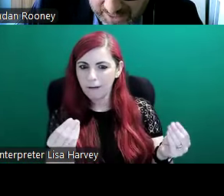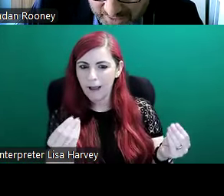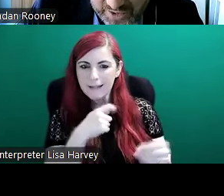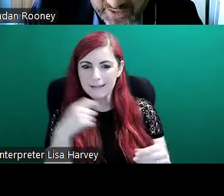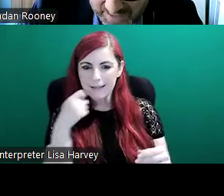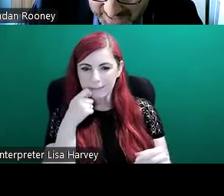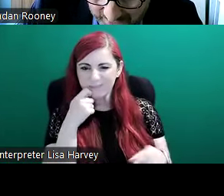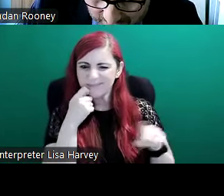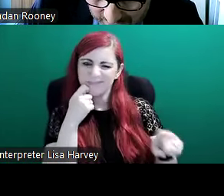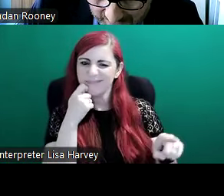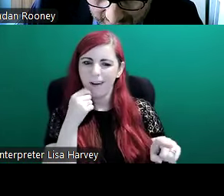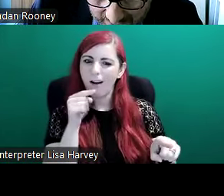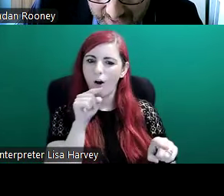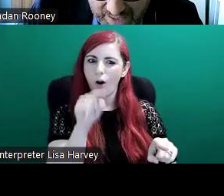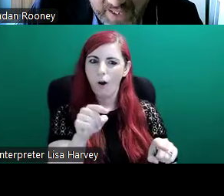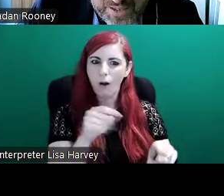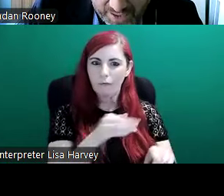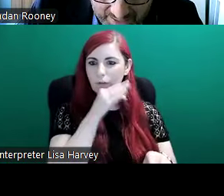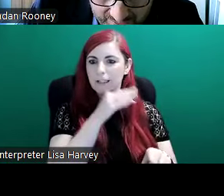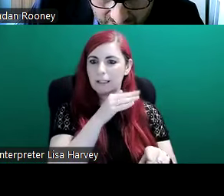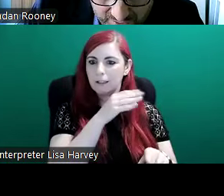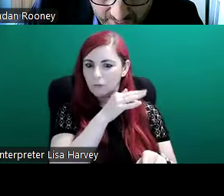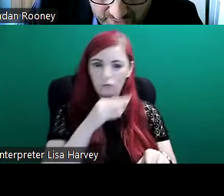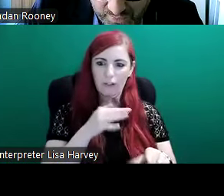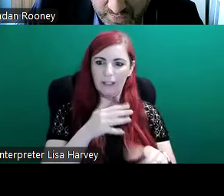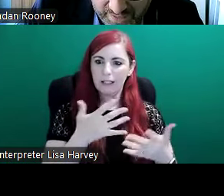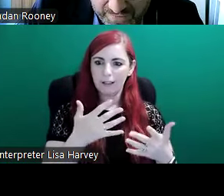picture", as you see in the centre of your screen, and juxtaposing it with a